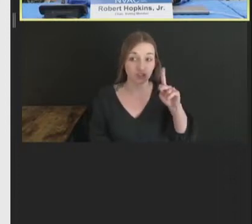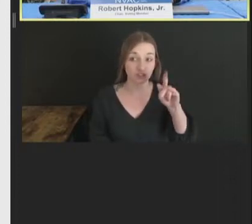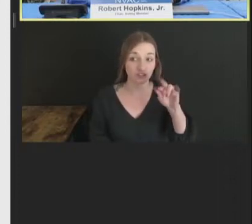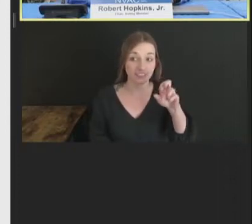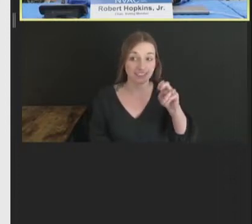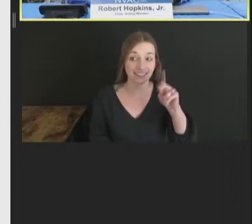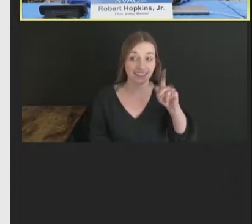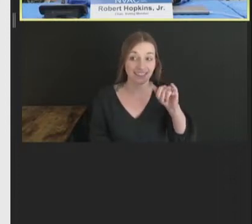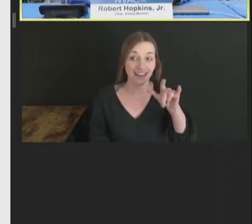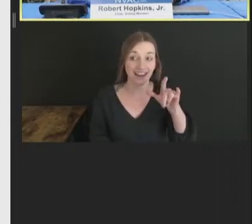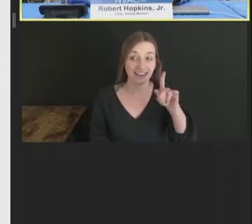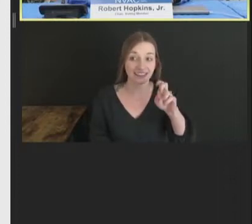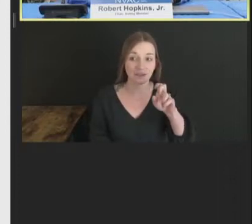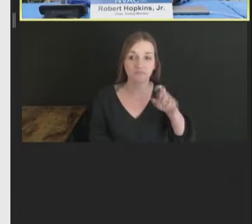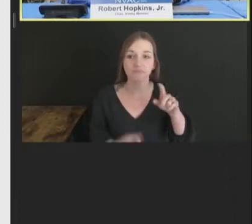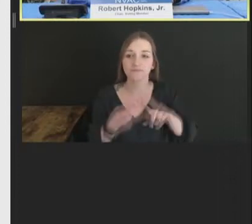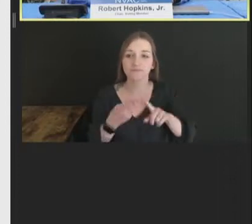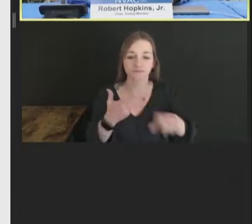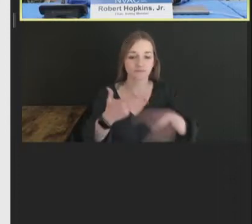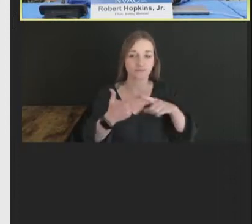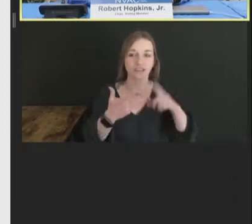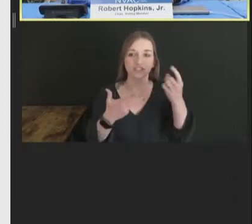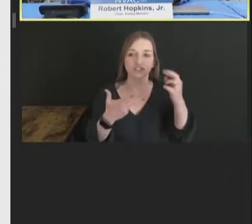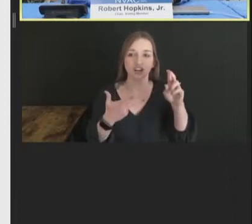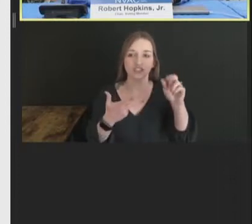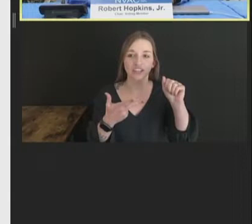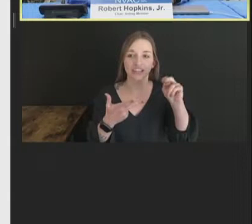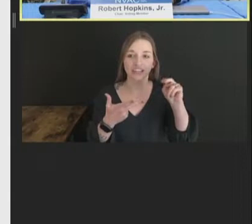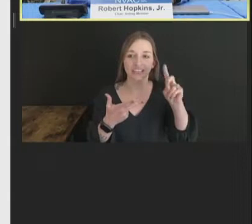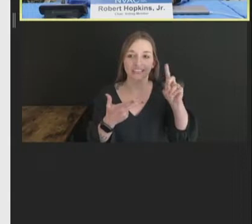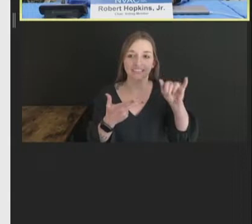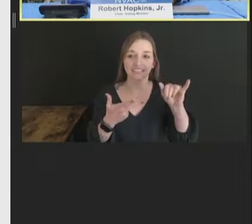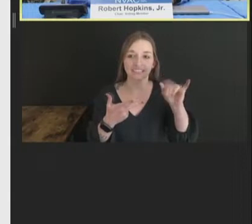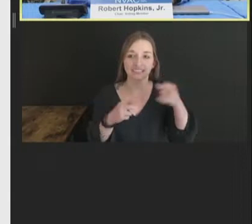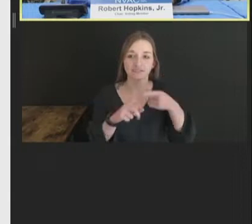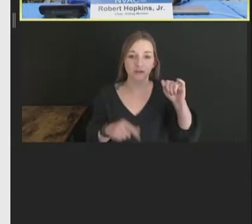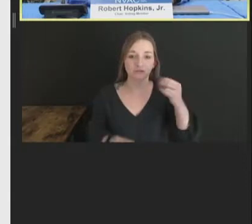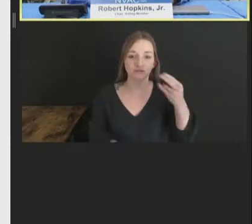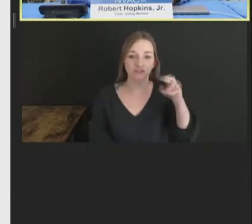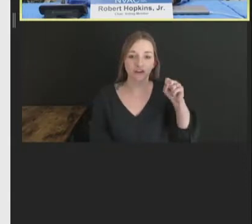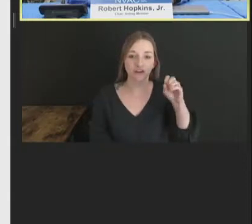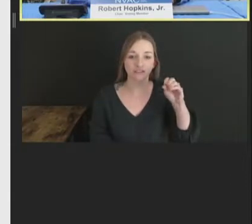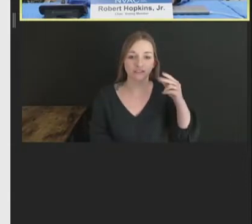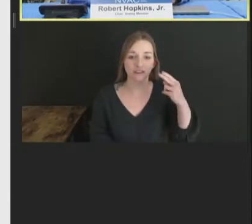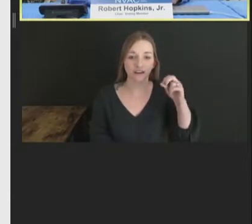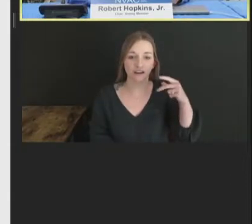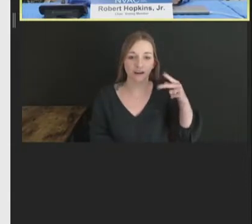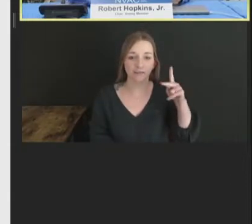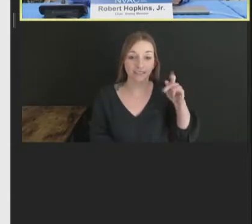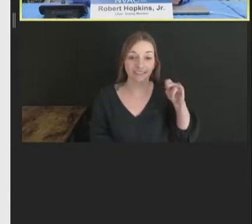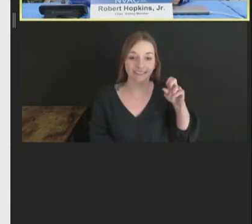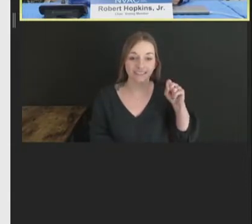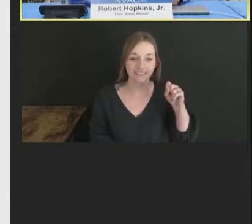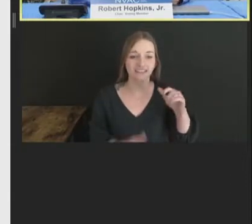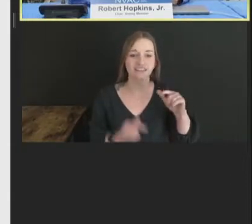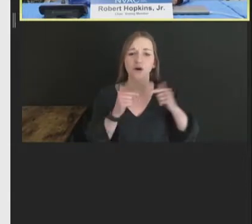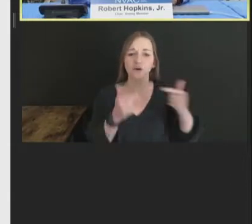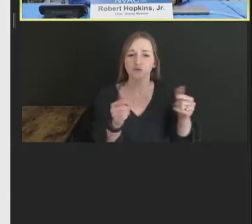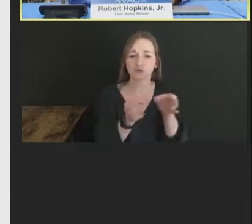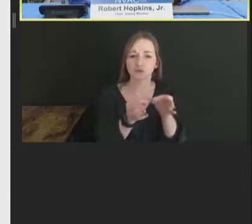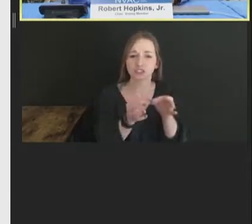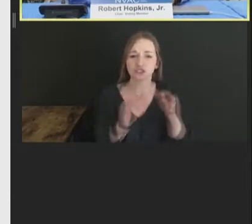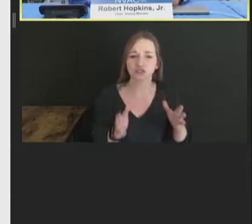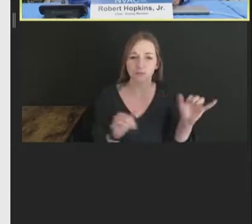Andy Pekosz from Johns Hopkins University. Dr. Rouphael, you have the floor. Your slides are up.